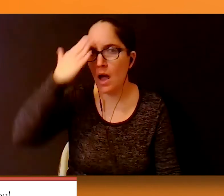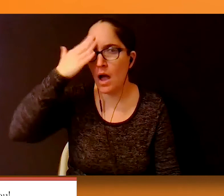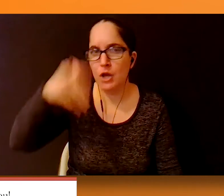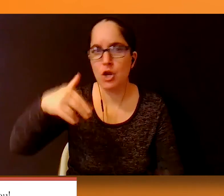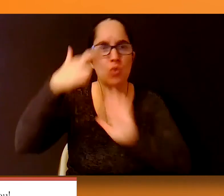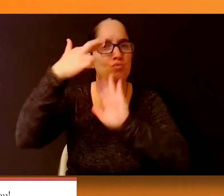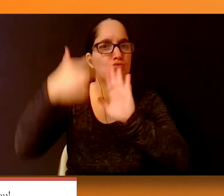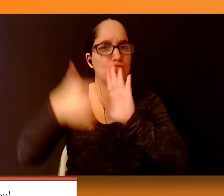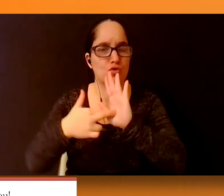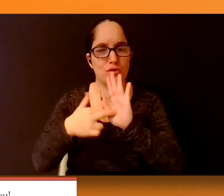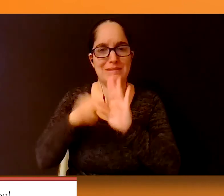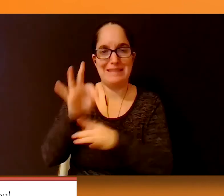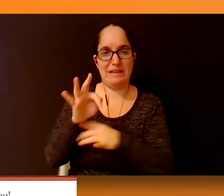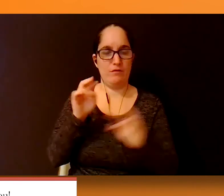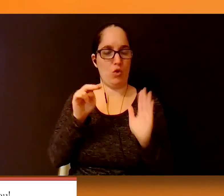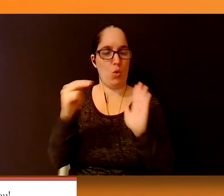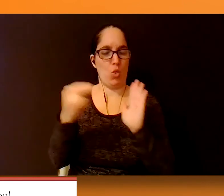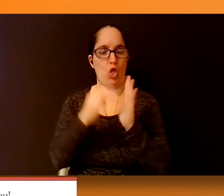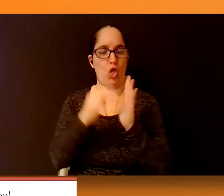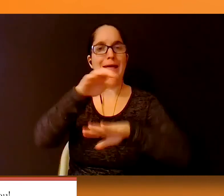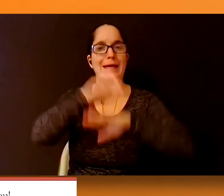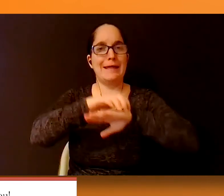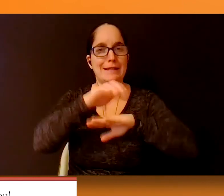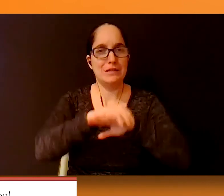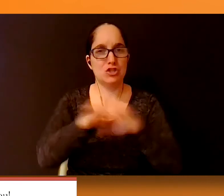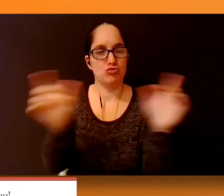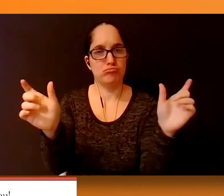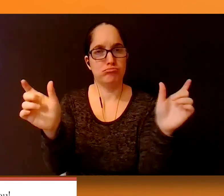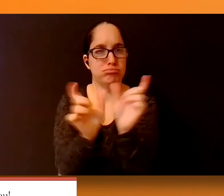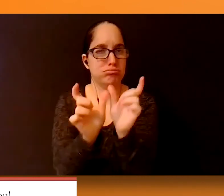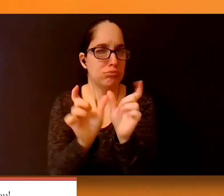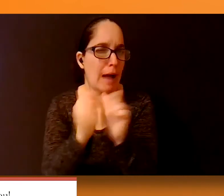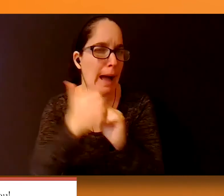There's rules for combining the words in English and you can teach those rules if you want to.